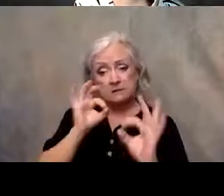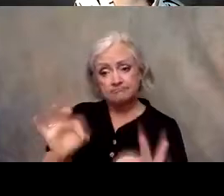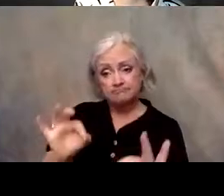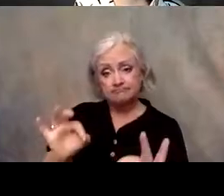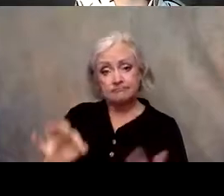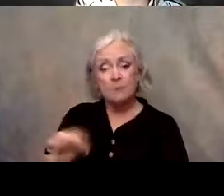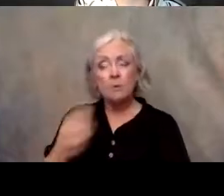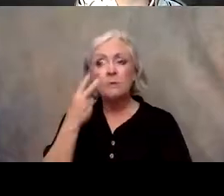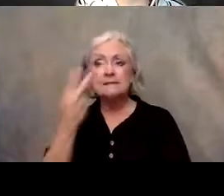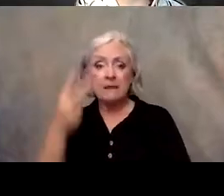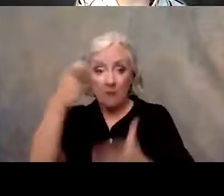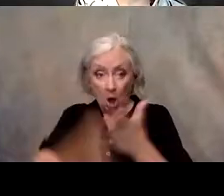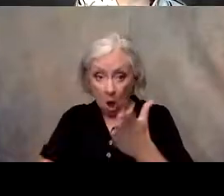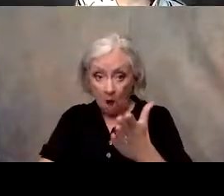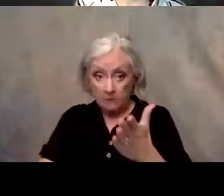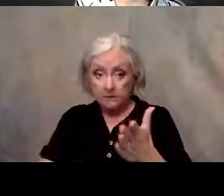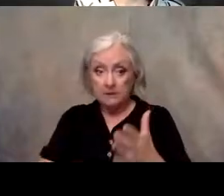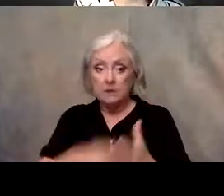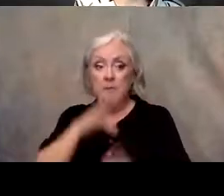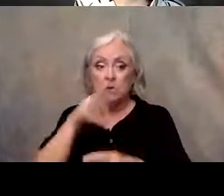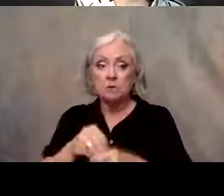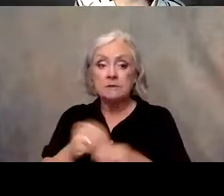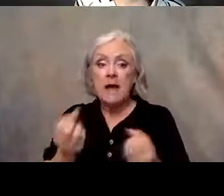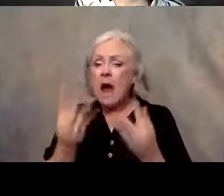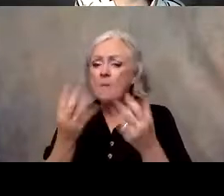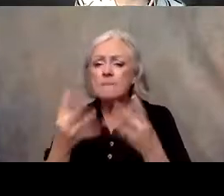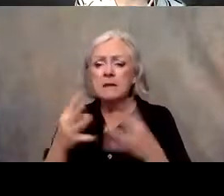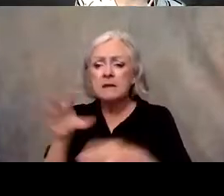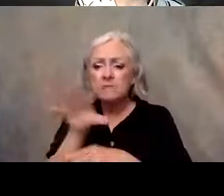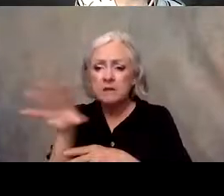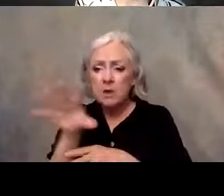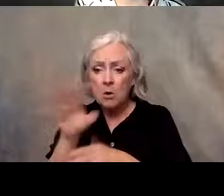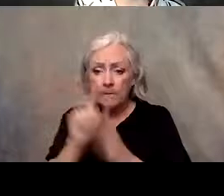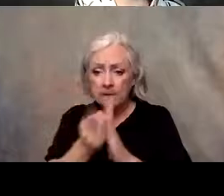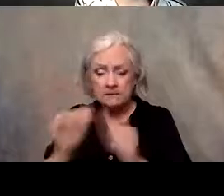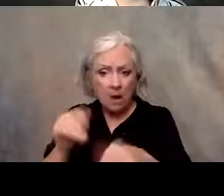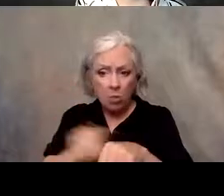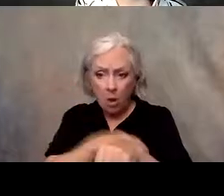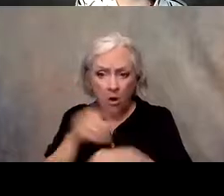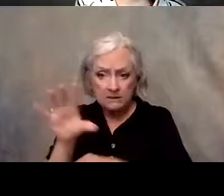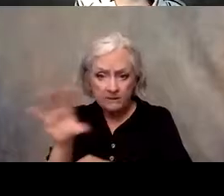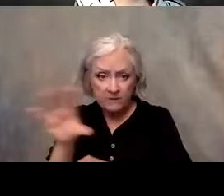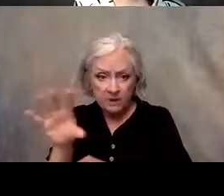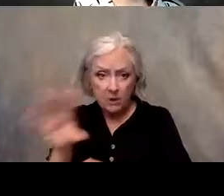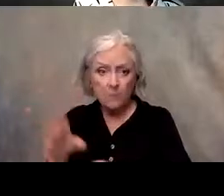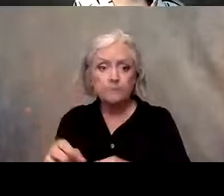what we're assessing are the number of video minutes. So how long will this project be? What is the audio quality?